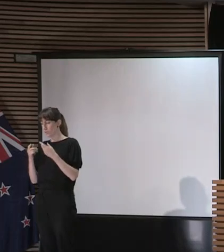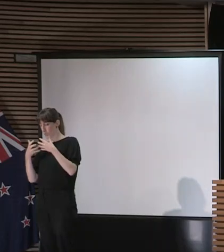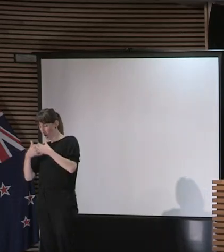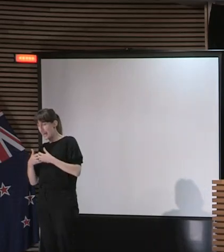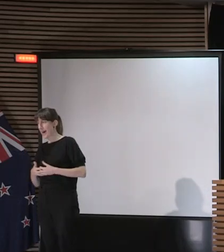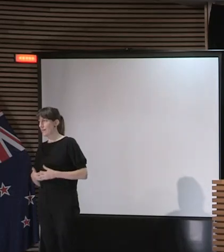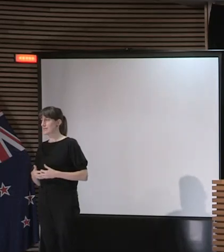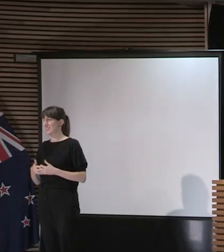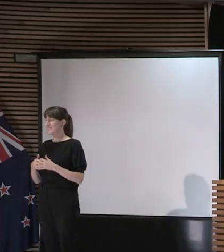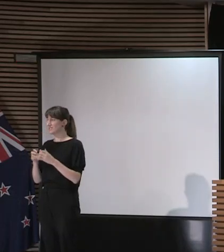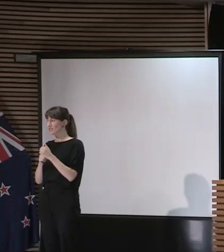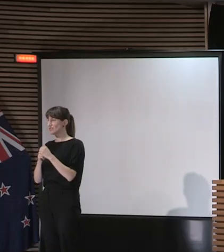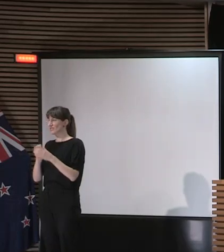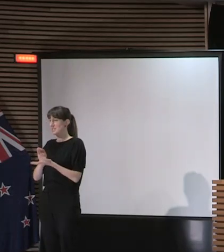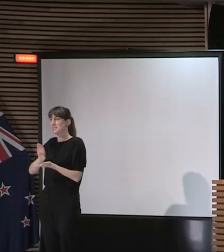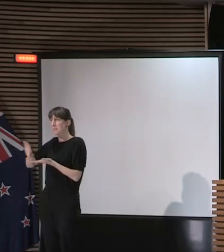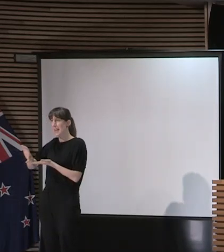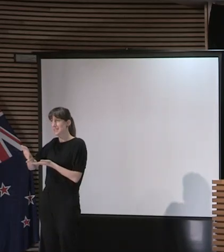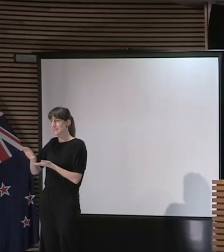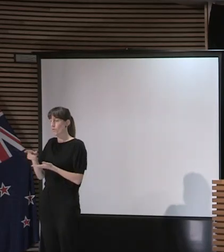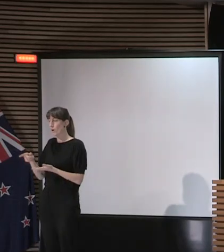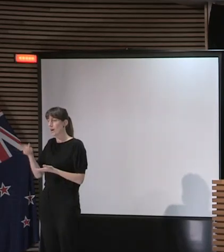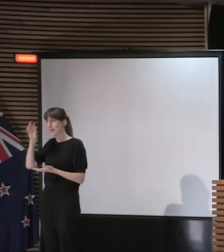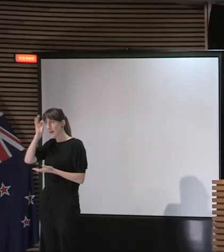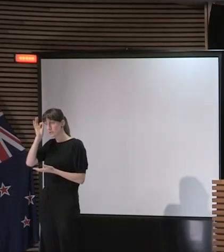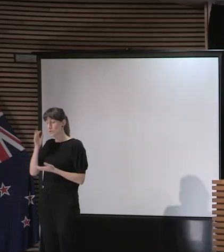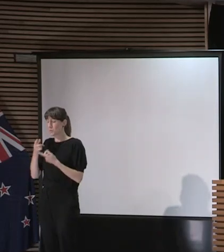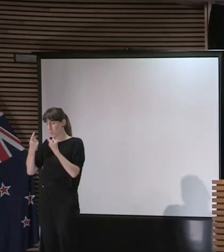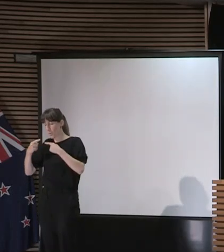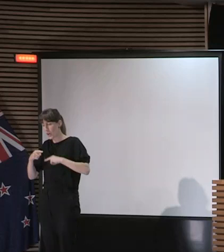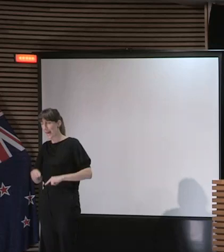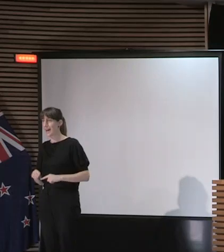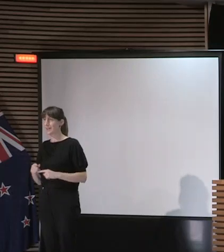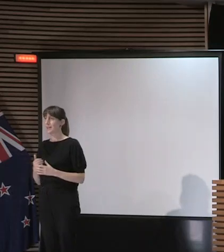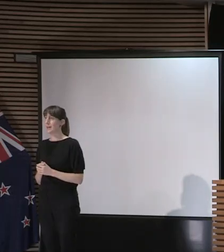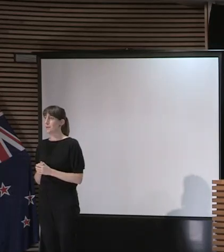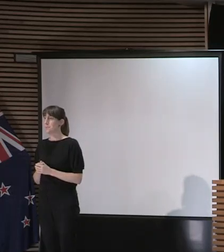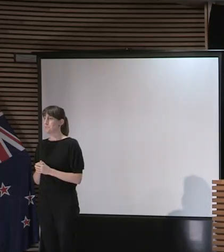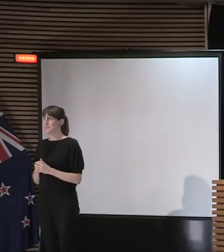a need to invest in infrastructure for the stimulus it will be providing.